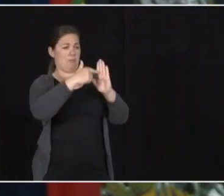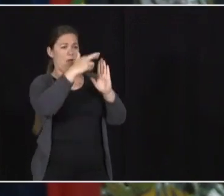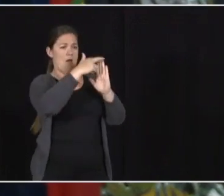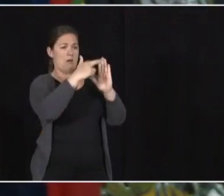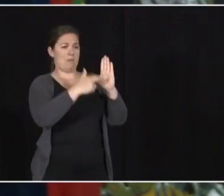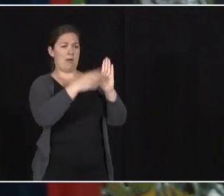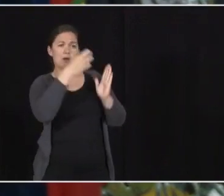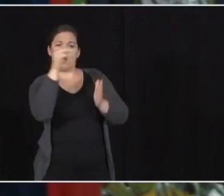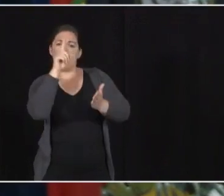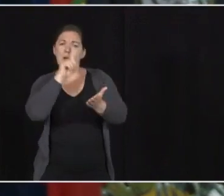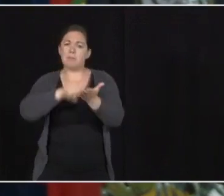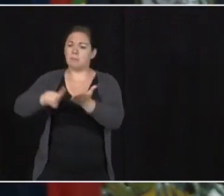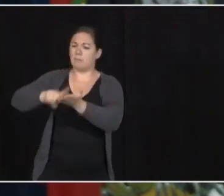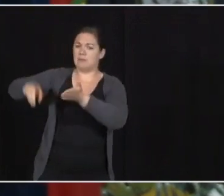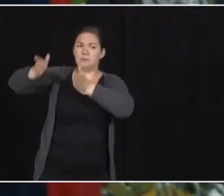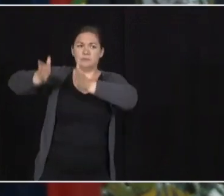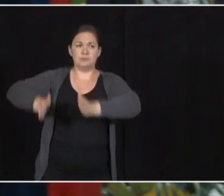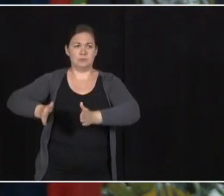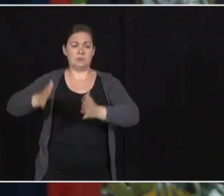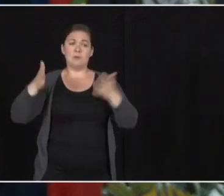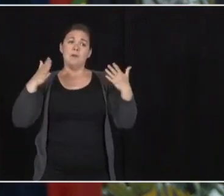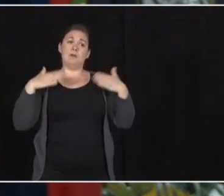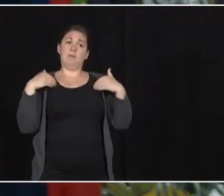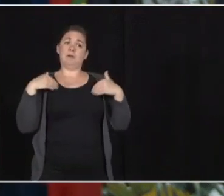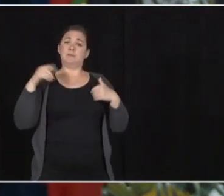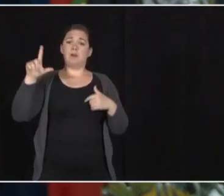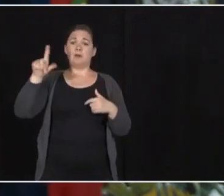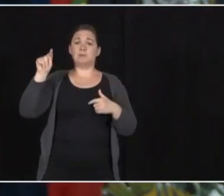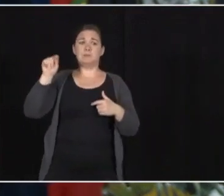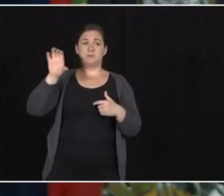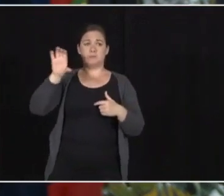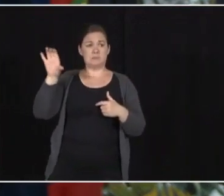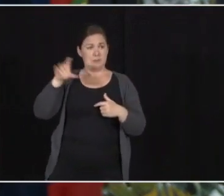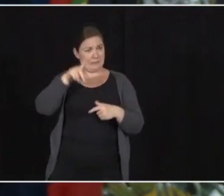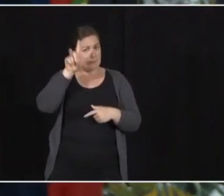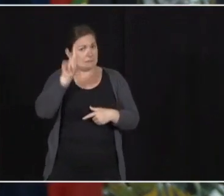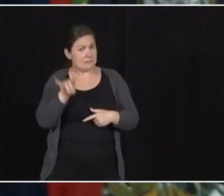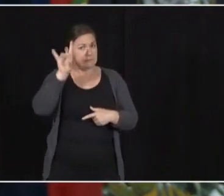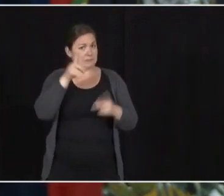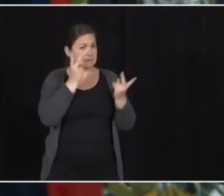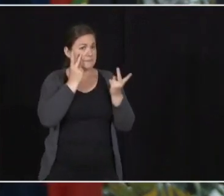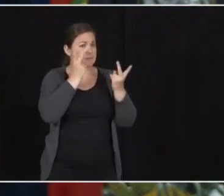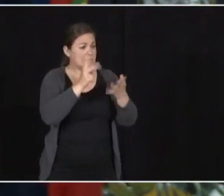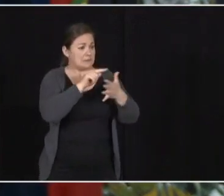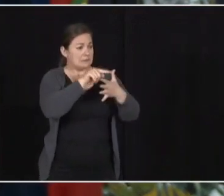Inspectors from the ministry of Long-term Care have visited all five facilities in recent months right before the pandemic.